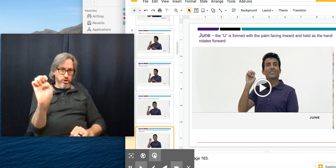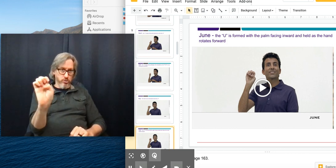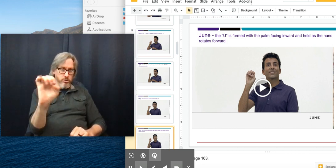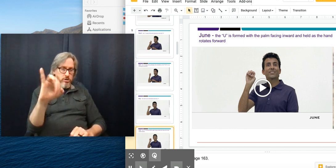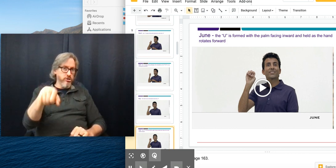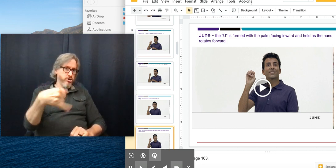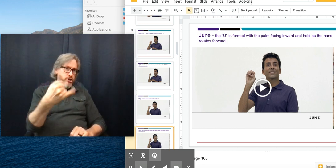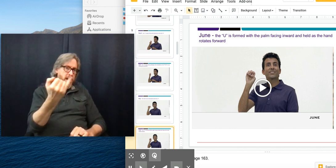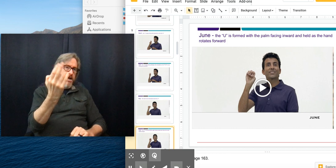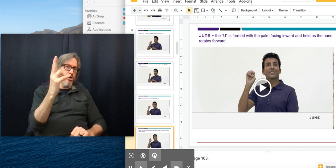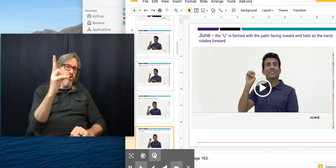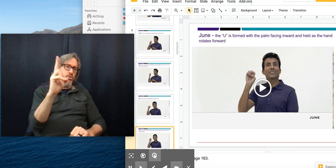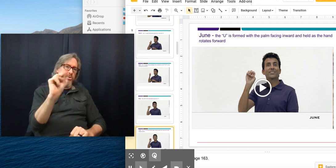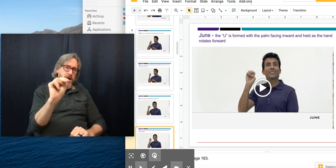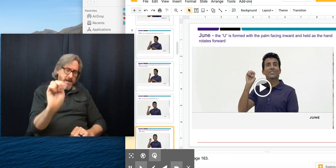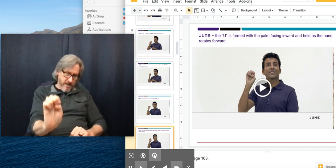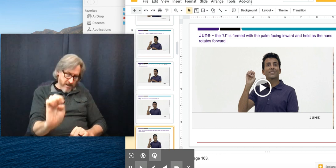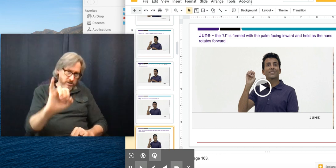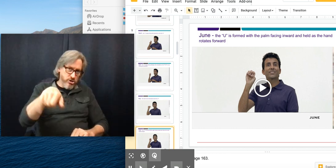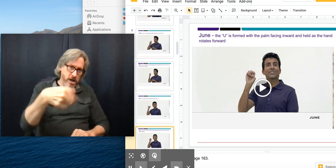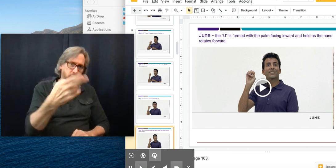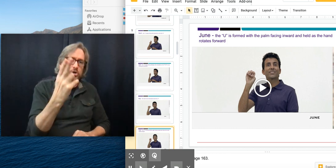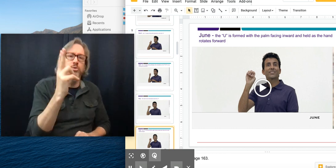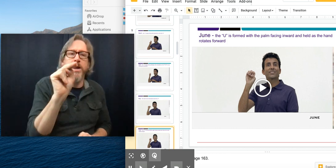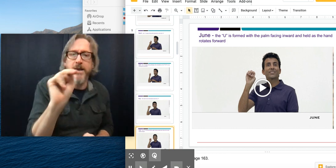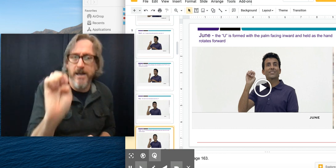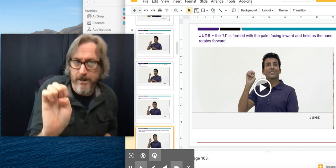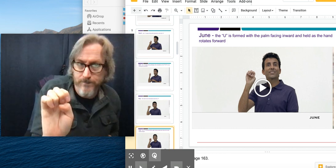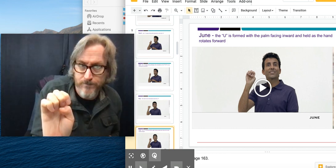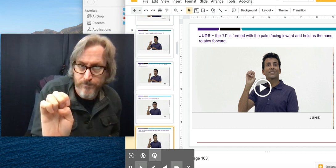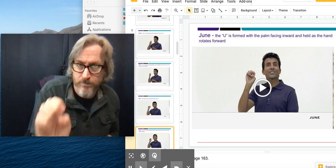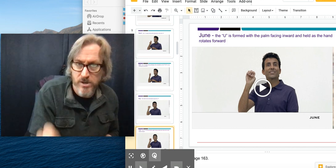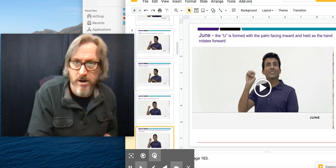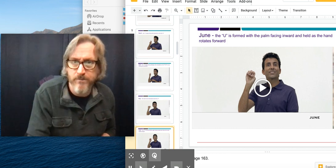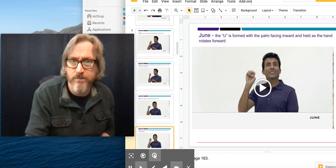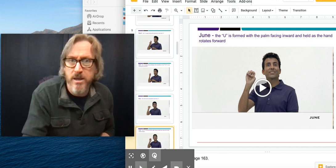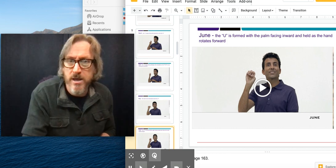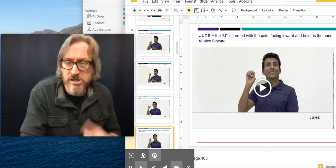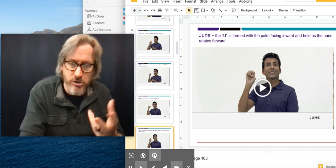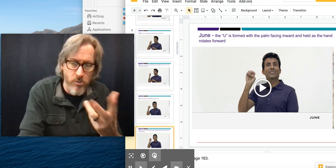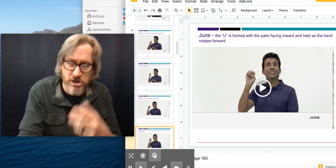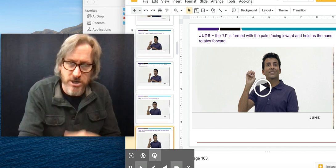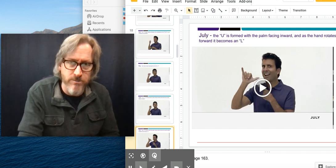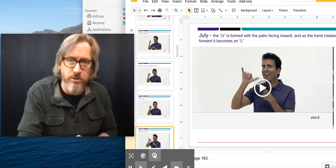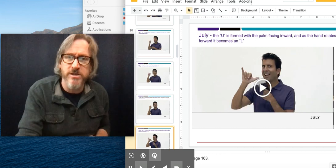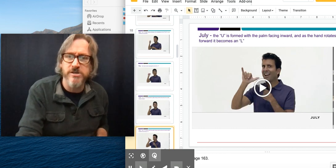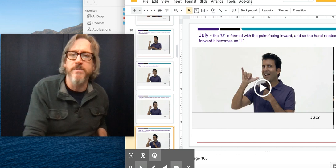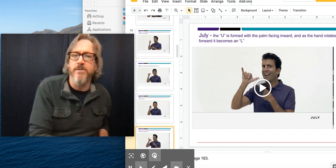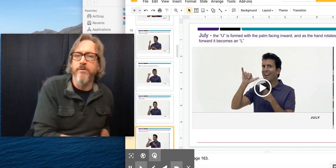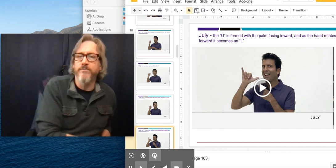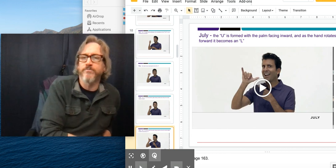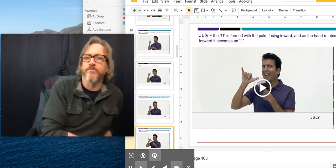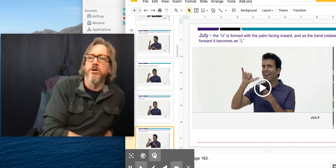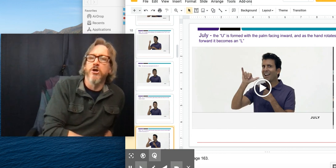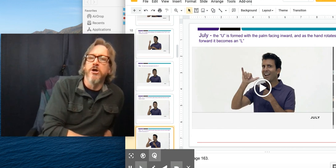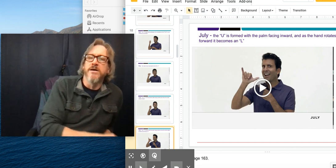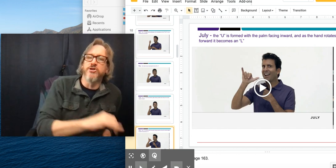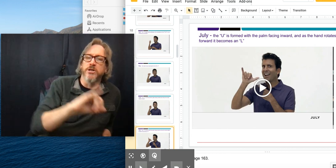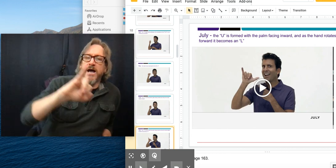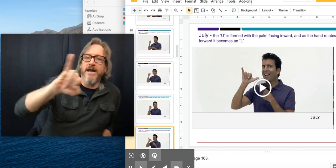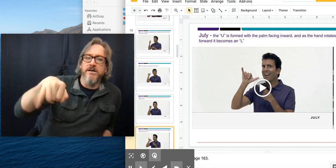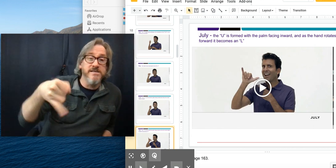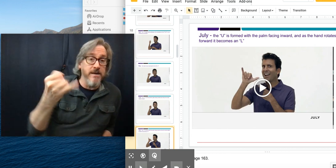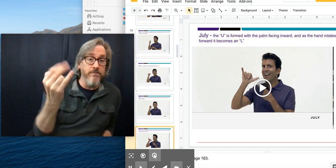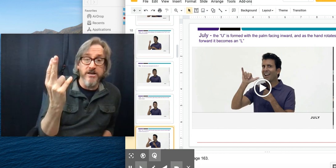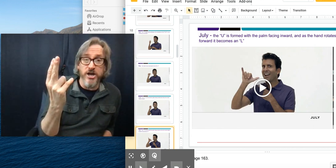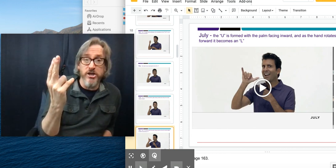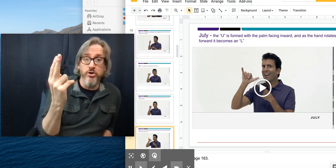June j-u-n-e j-u-n-e right so you can watch him do it with his creepy smile July same thing ju